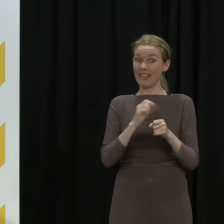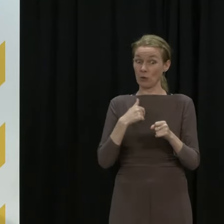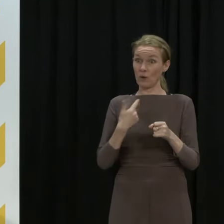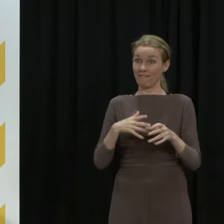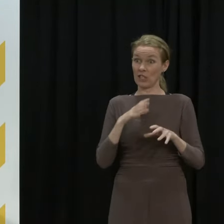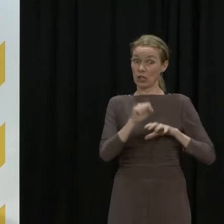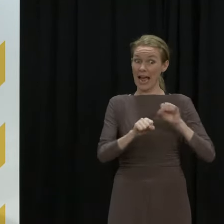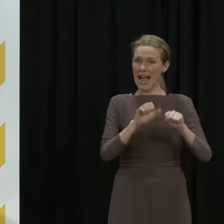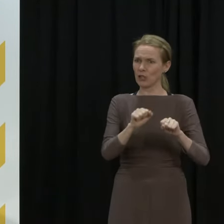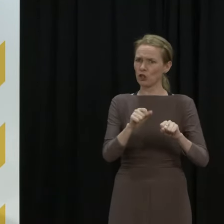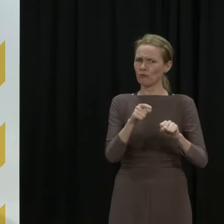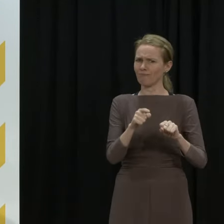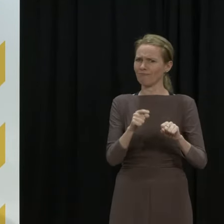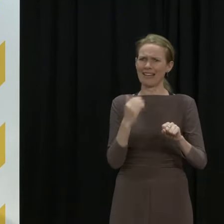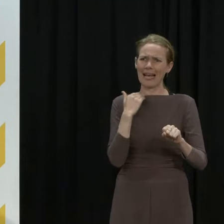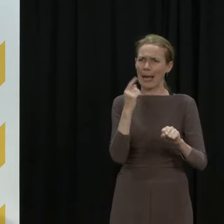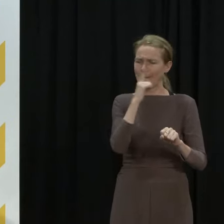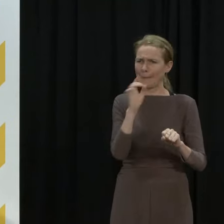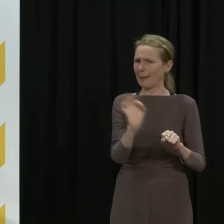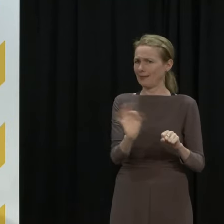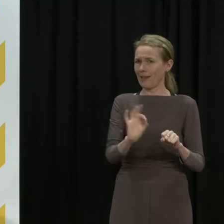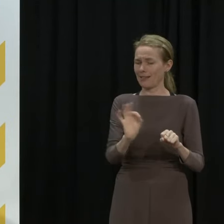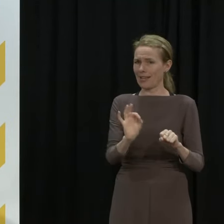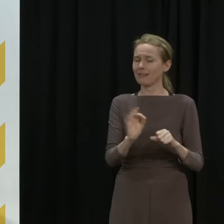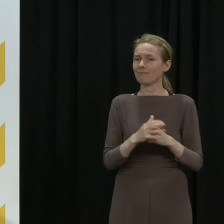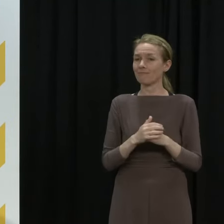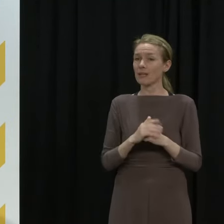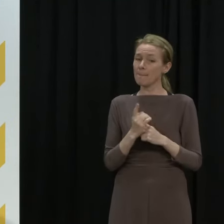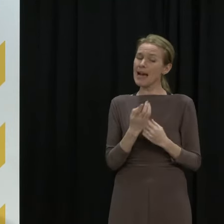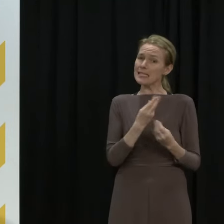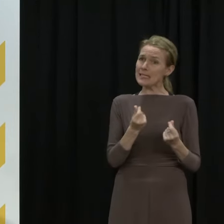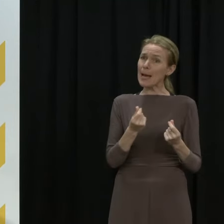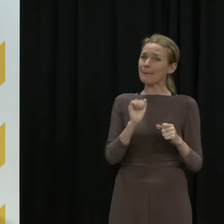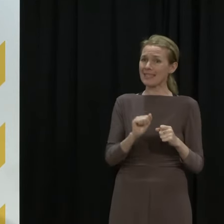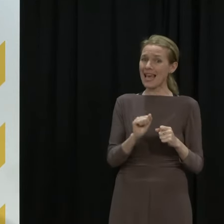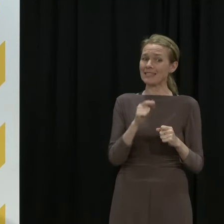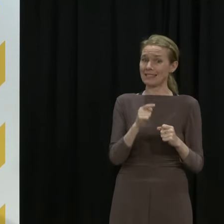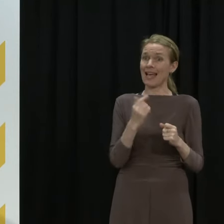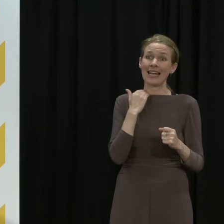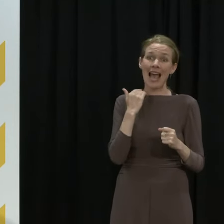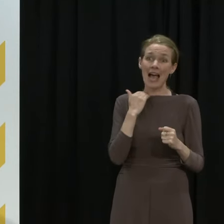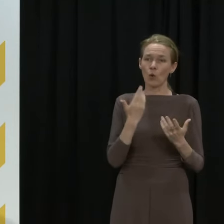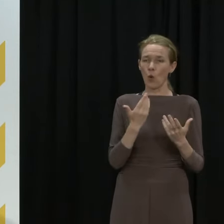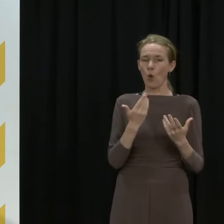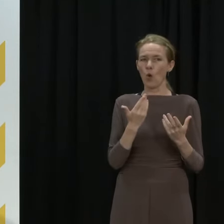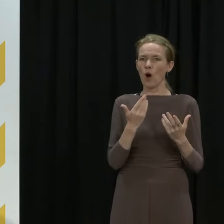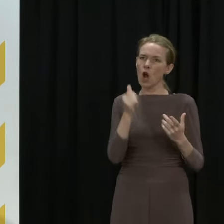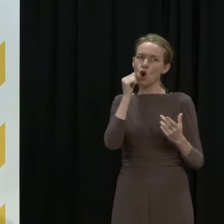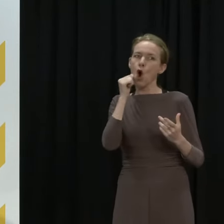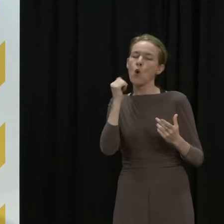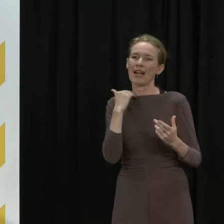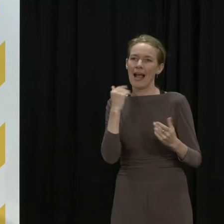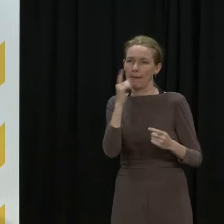There are a lot of other people have tested positive for COVID- 19 who are not in gangs or